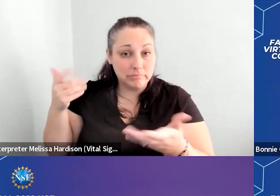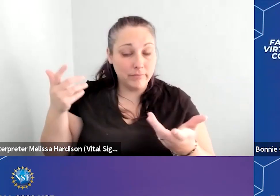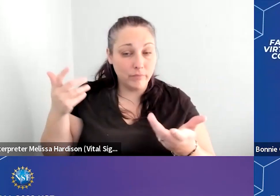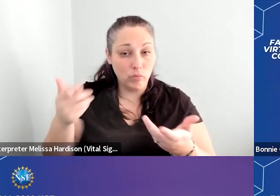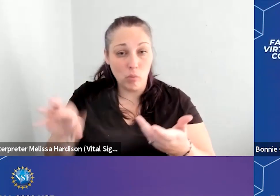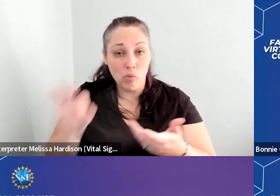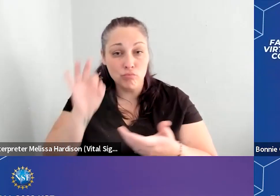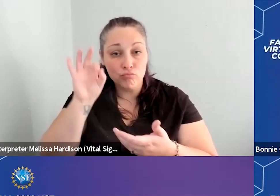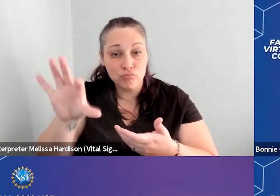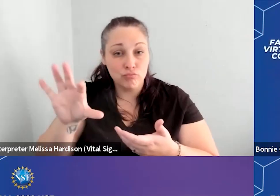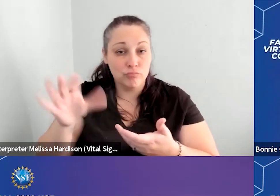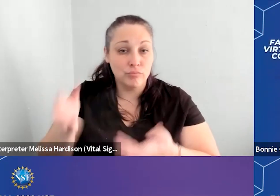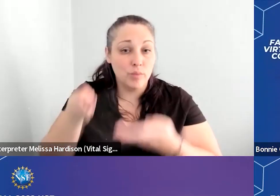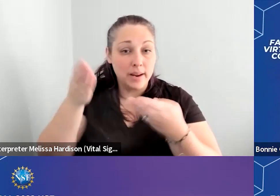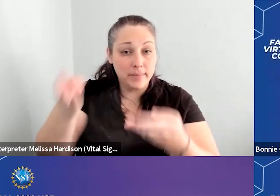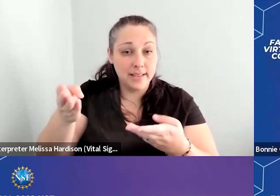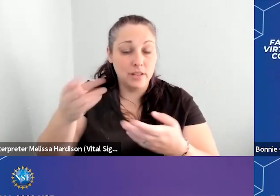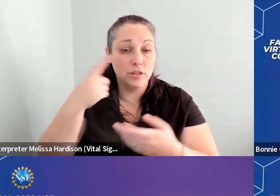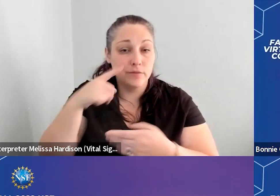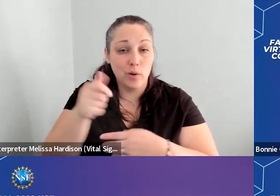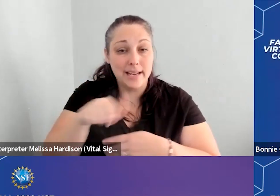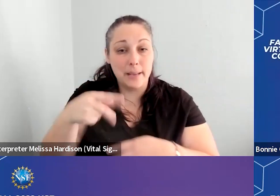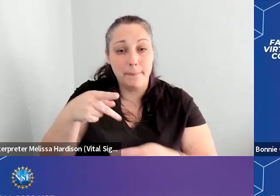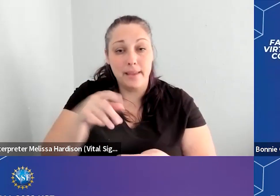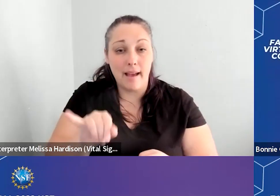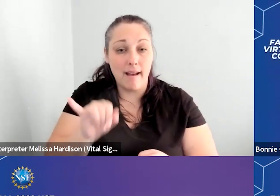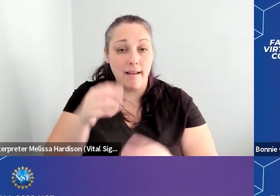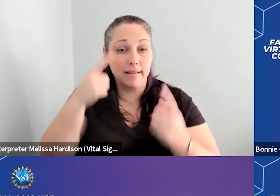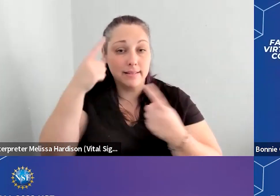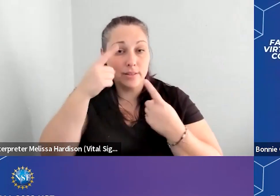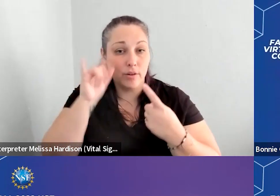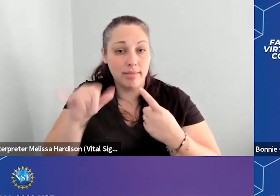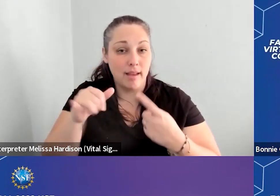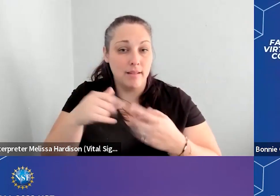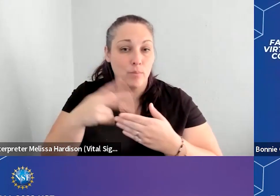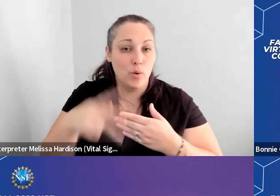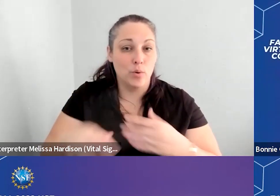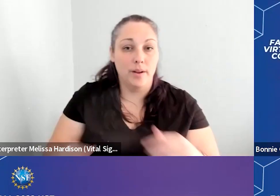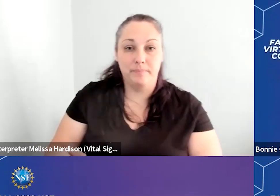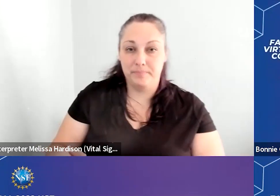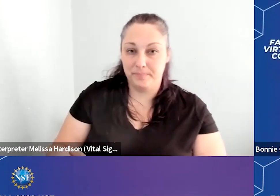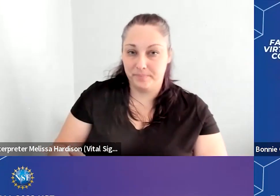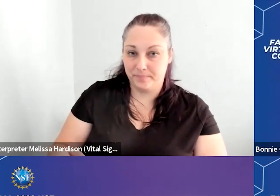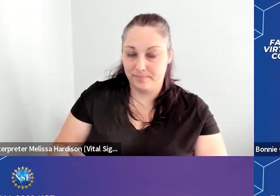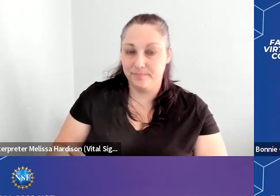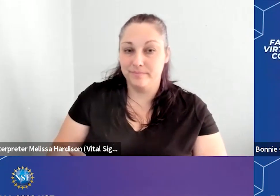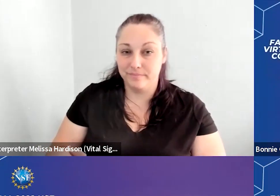for PIs considering that program? Bonnie Green: Well fortunately I was part of the program for its first year,